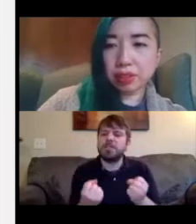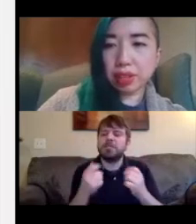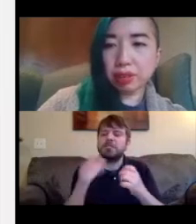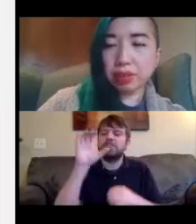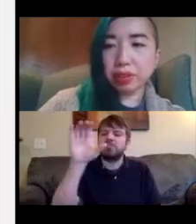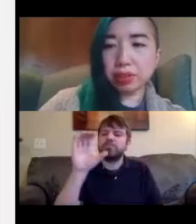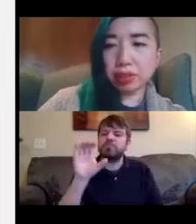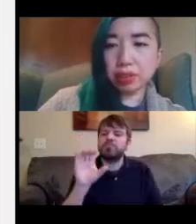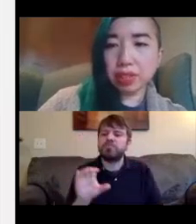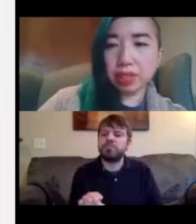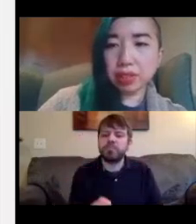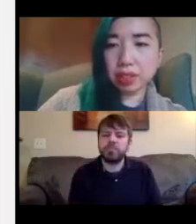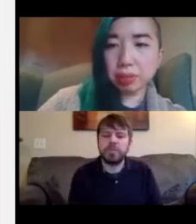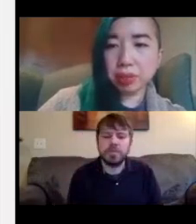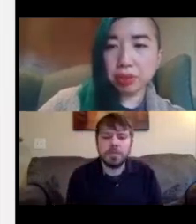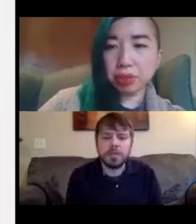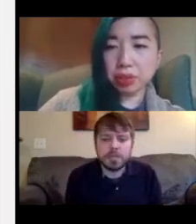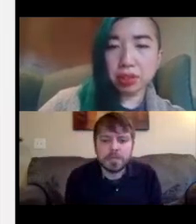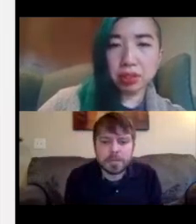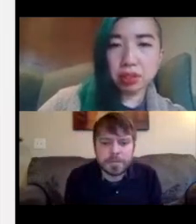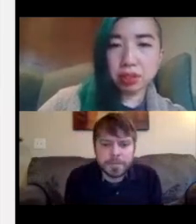"Language is social and the thing as such social."